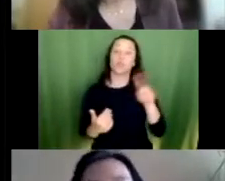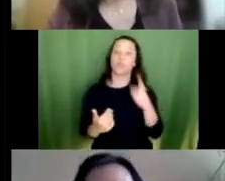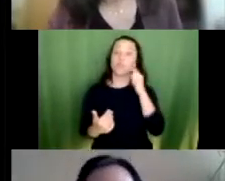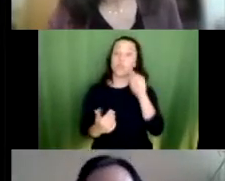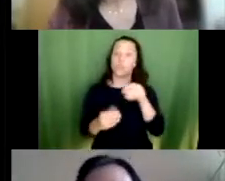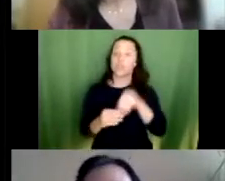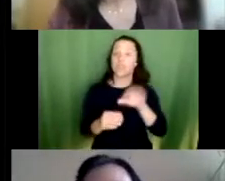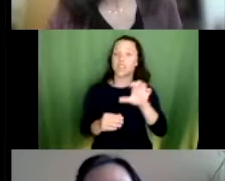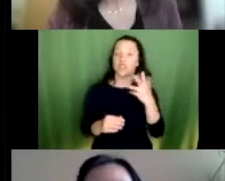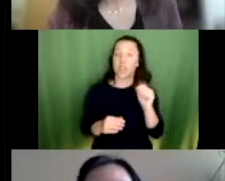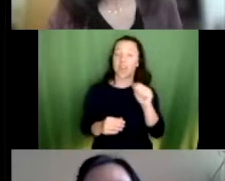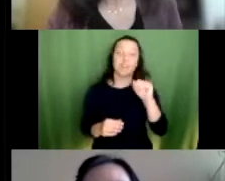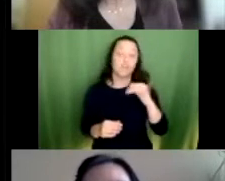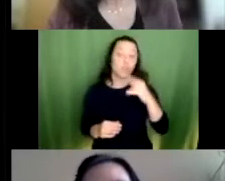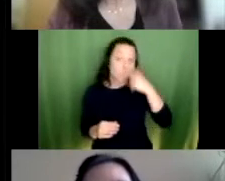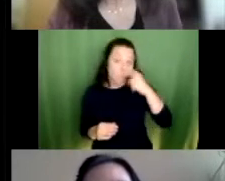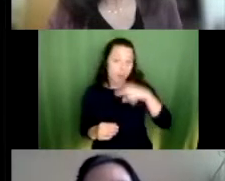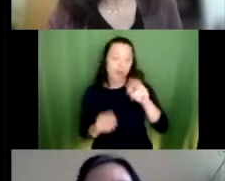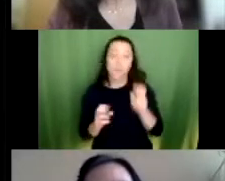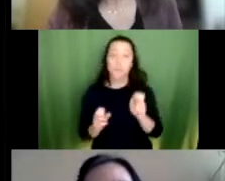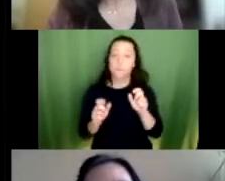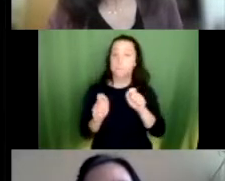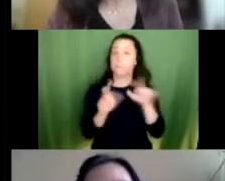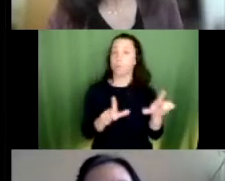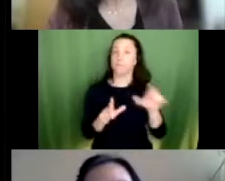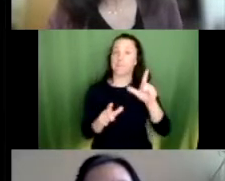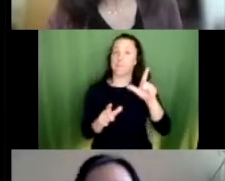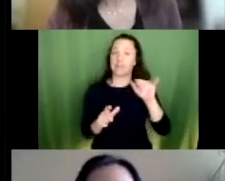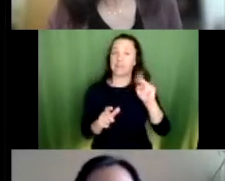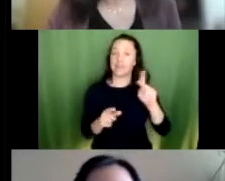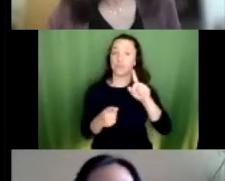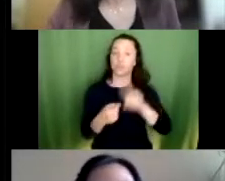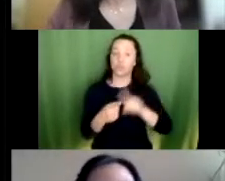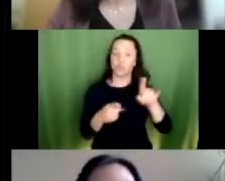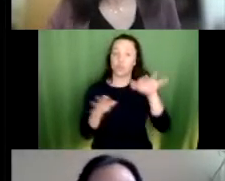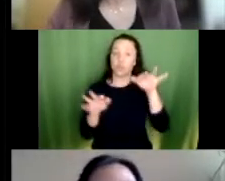post a link to your detailed description program for the blind/low vision community,